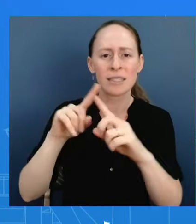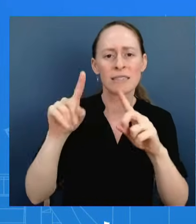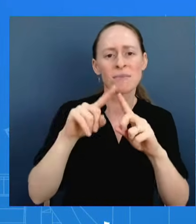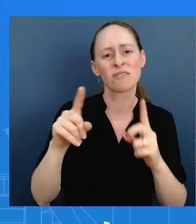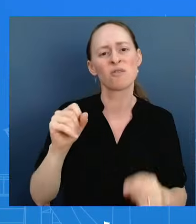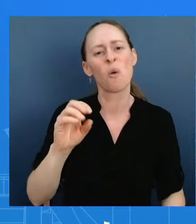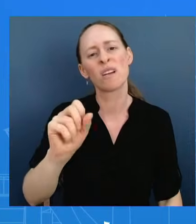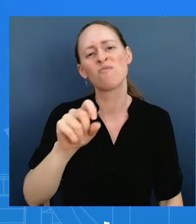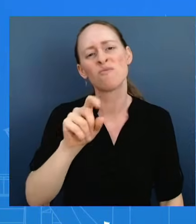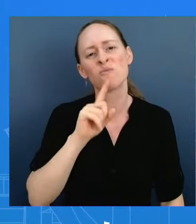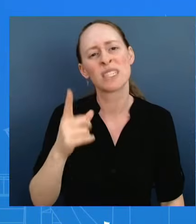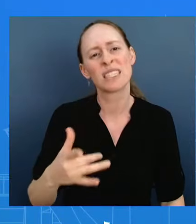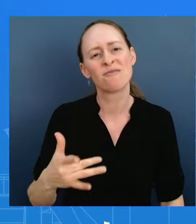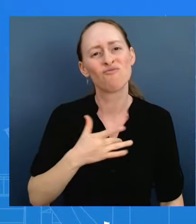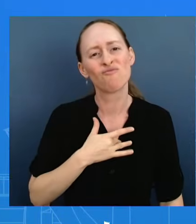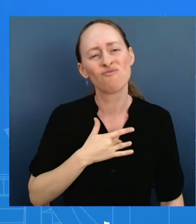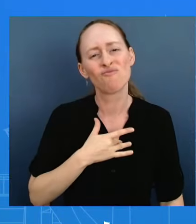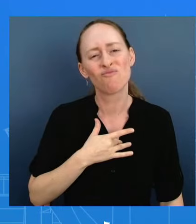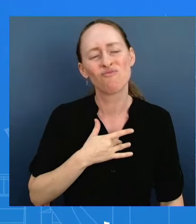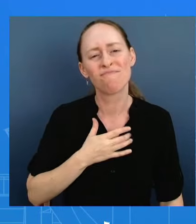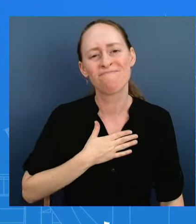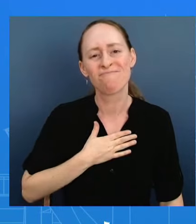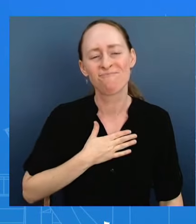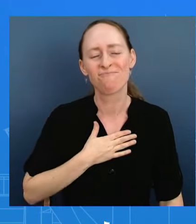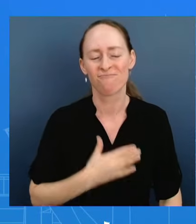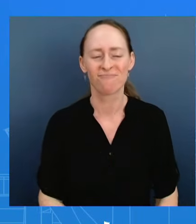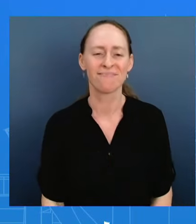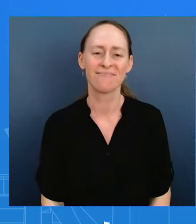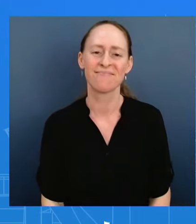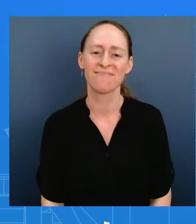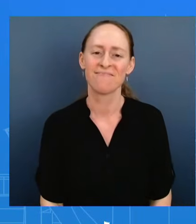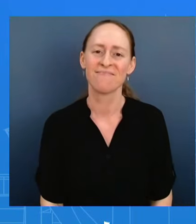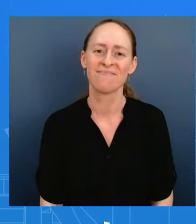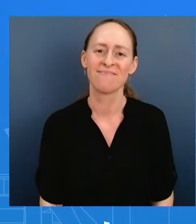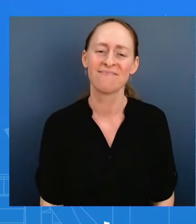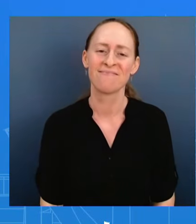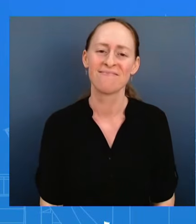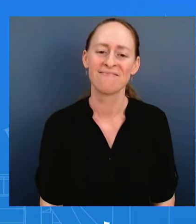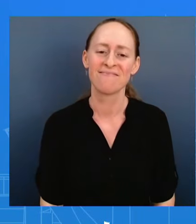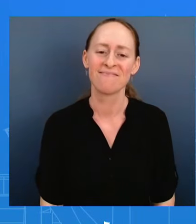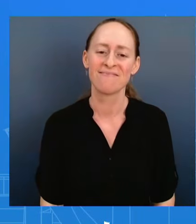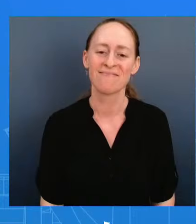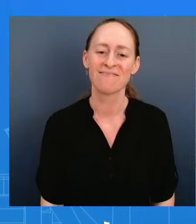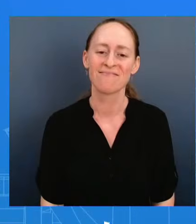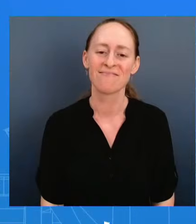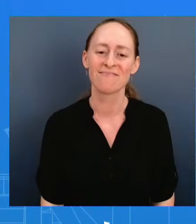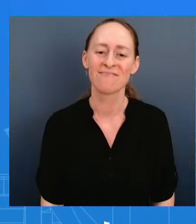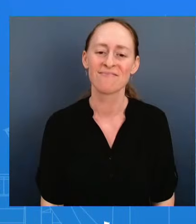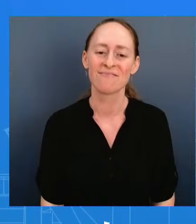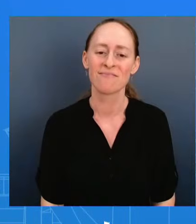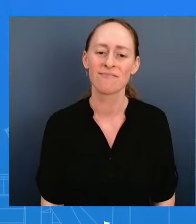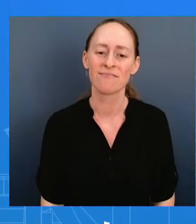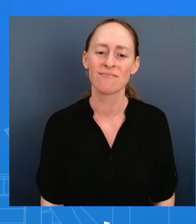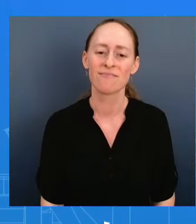The Press: Thank you. What would the president say to those who have increased their attack on vice president based on the color of his skin, her gender?